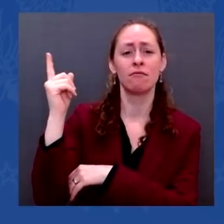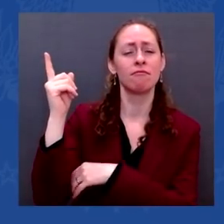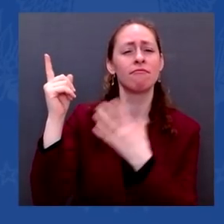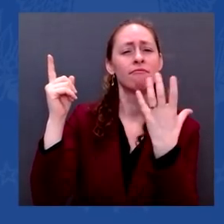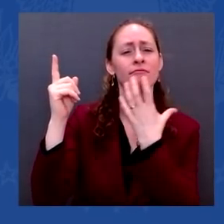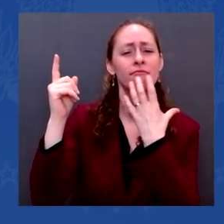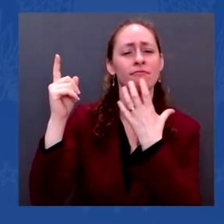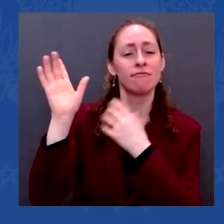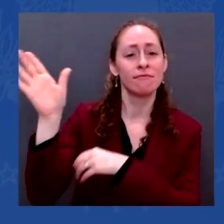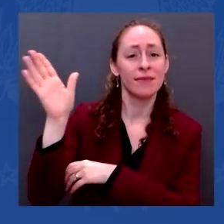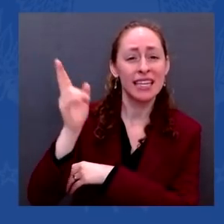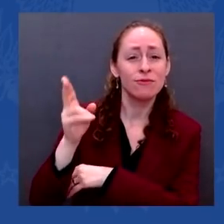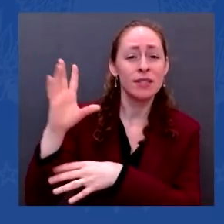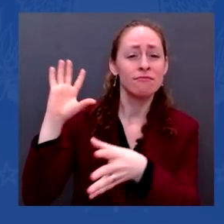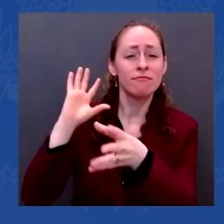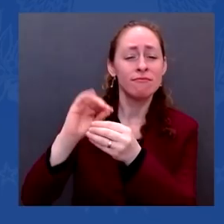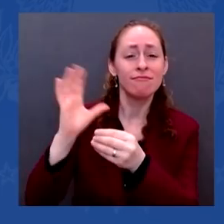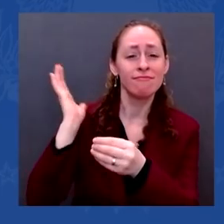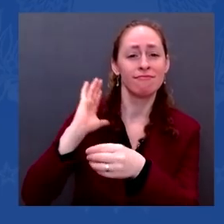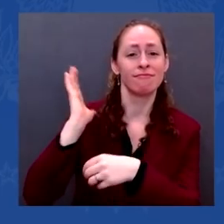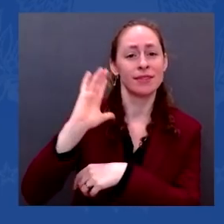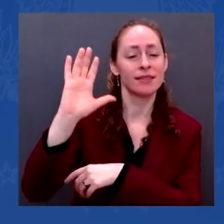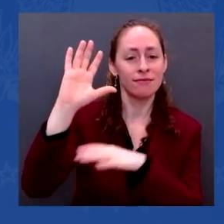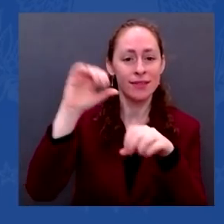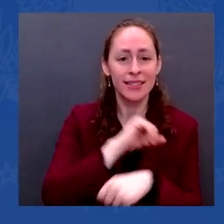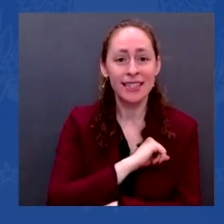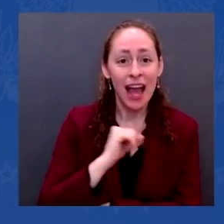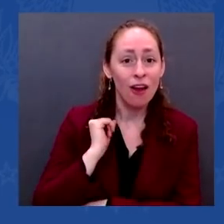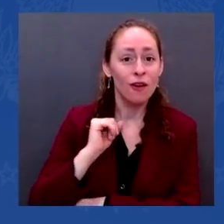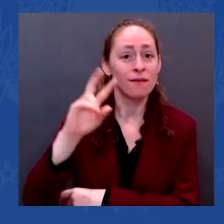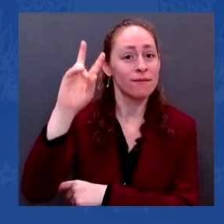But the experiences that truly shaped the man